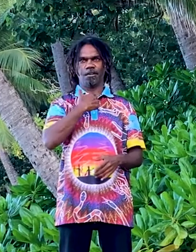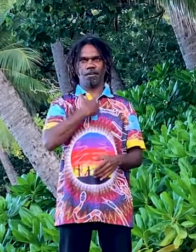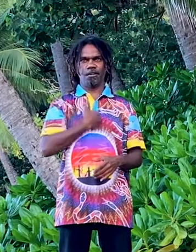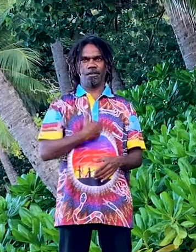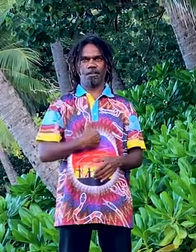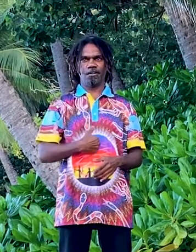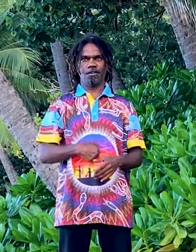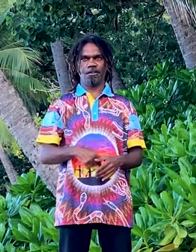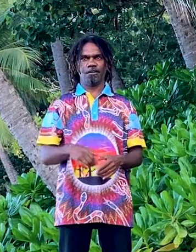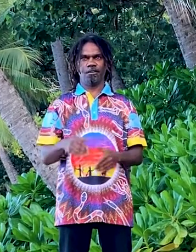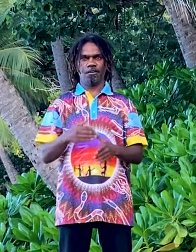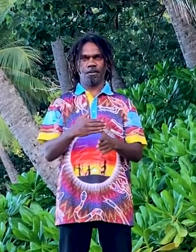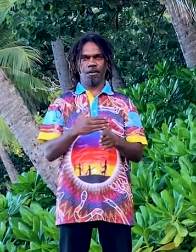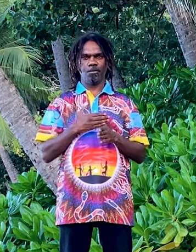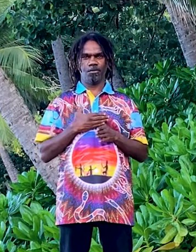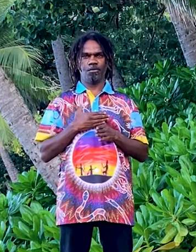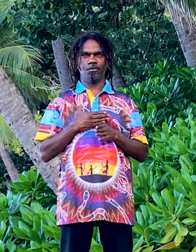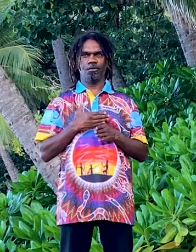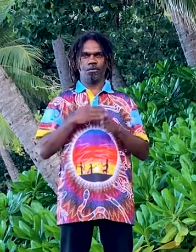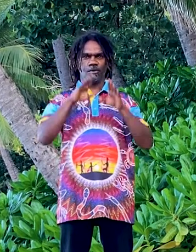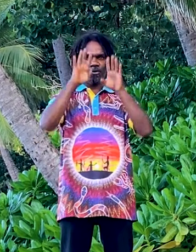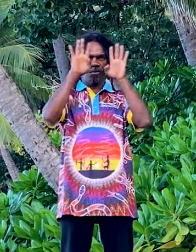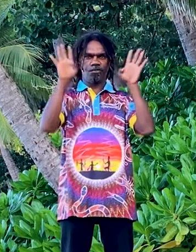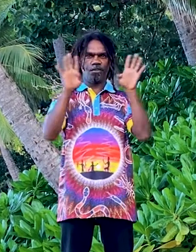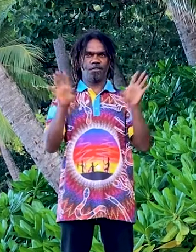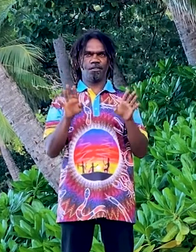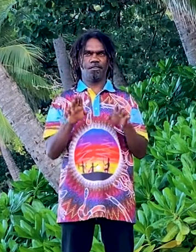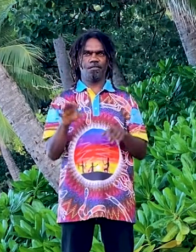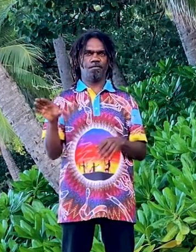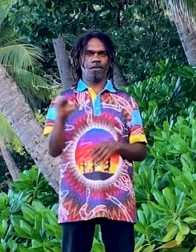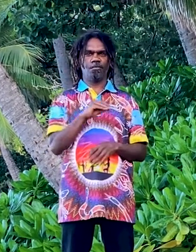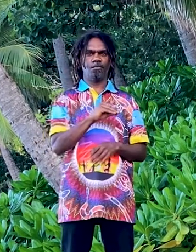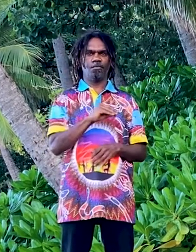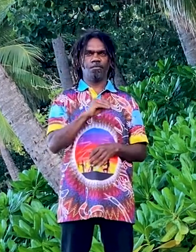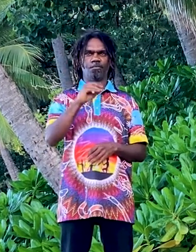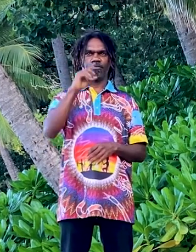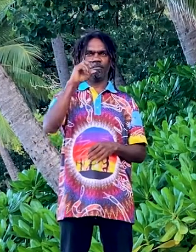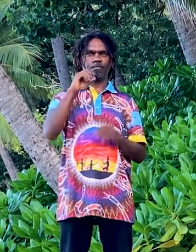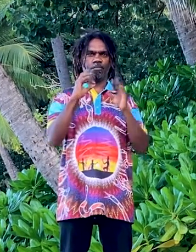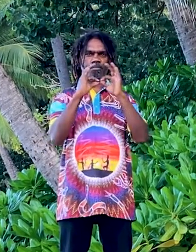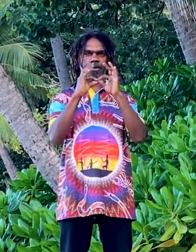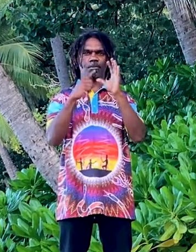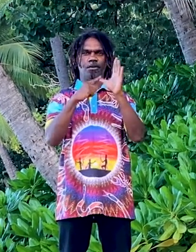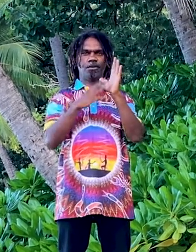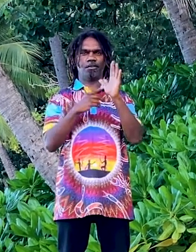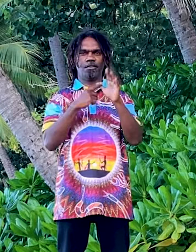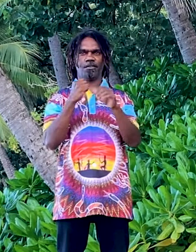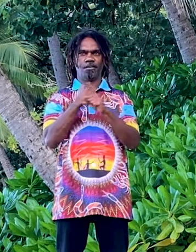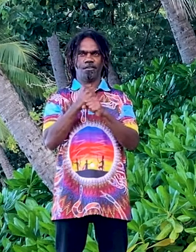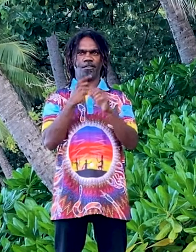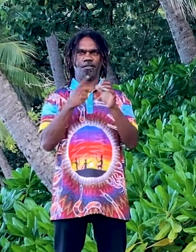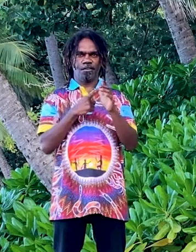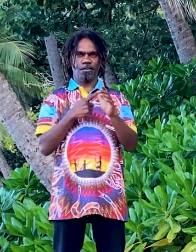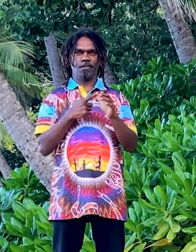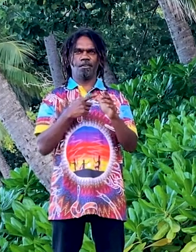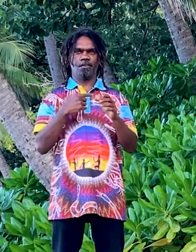I am Aboriginal and Torres Strait Islander from Bamaga,